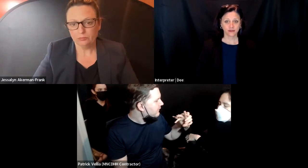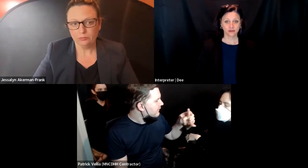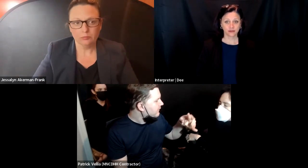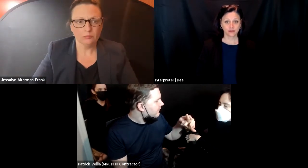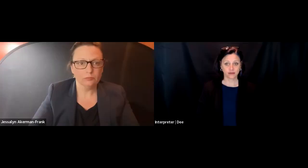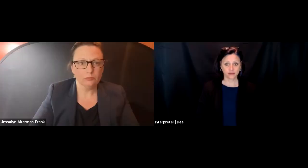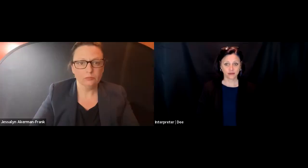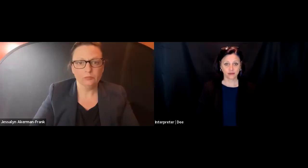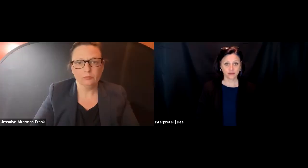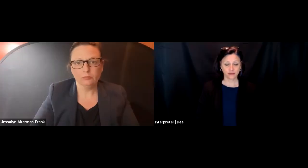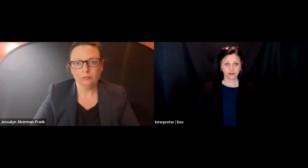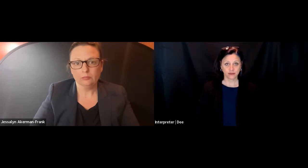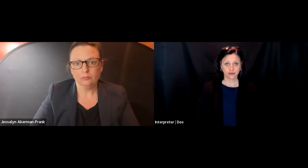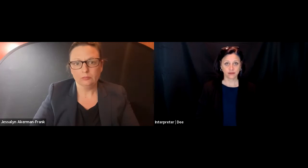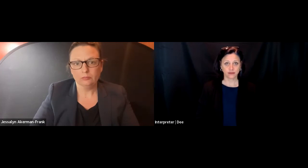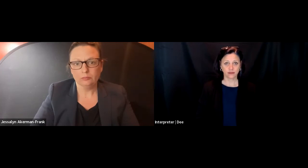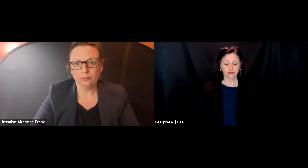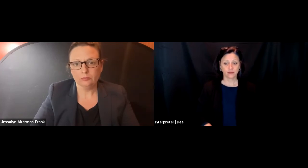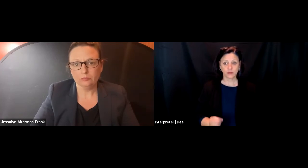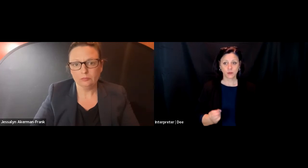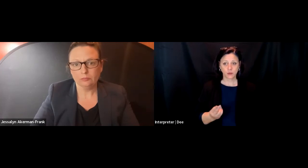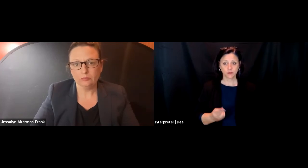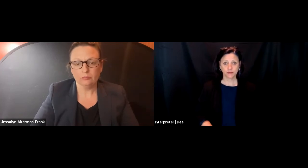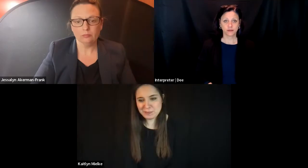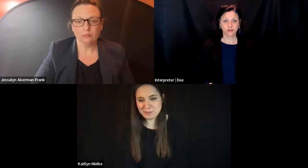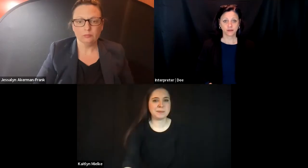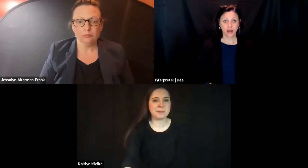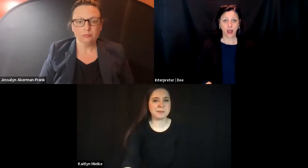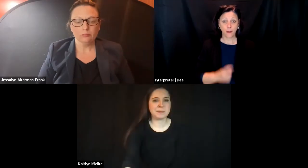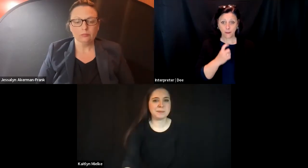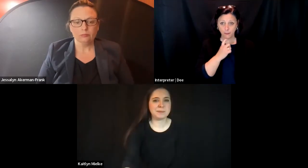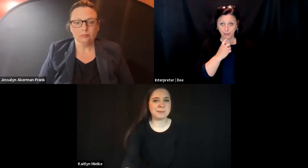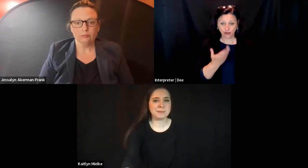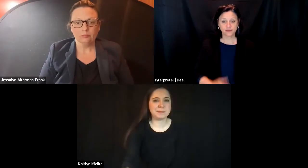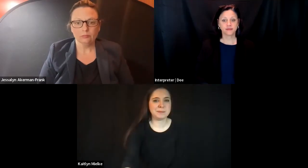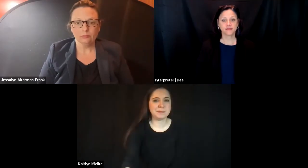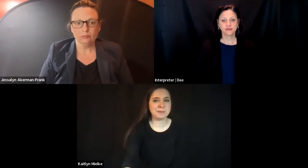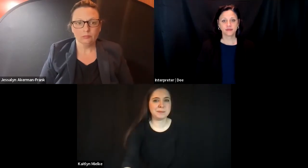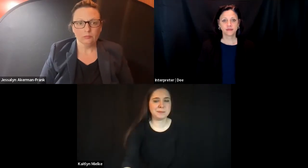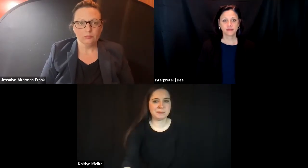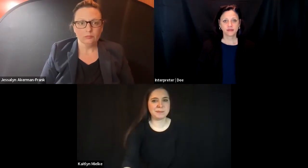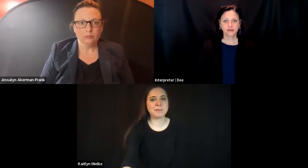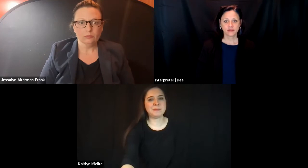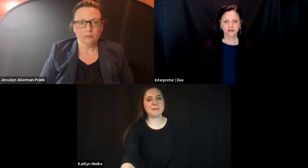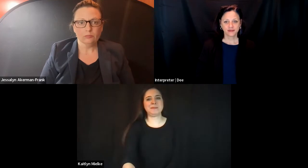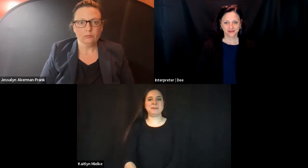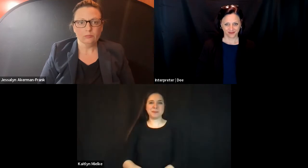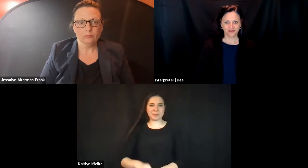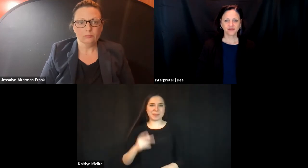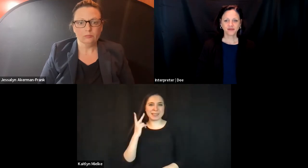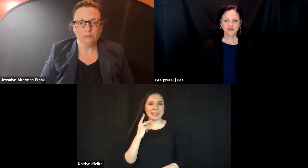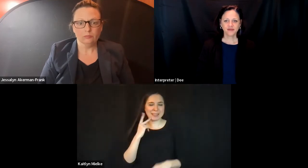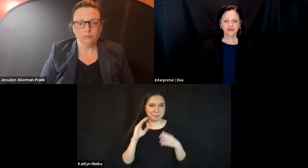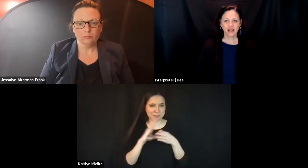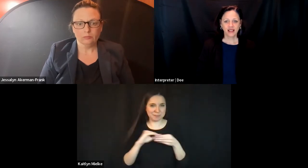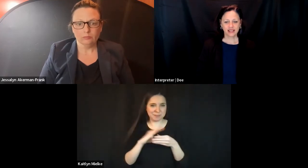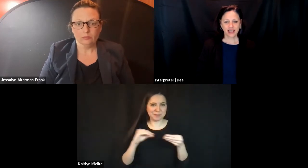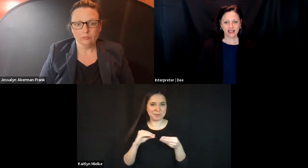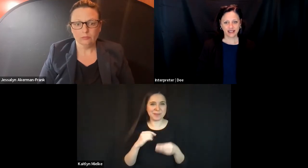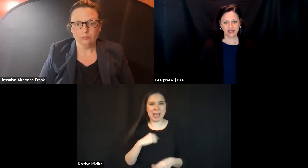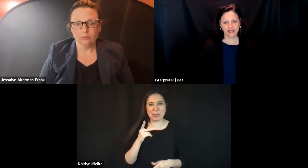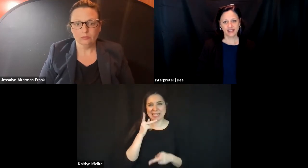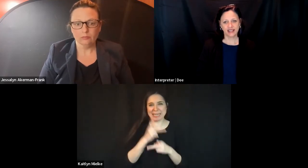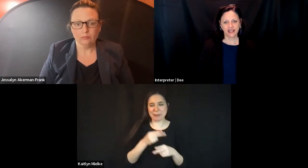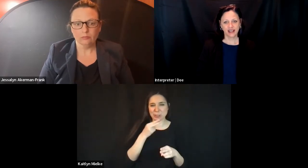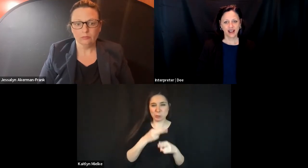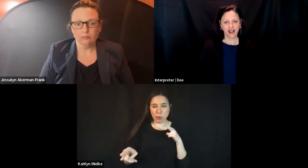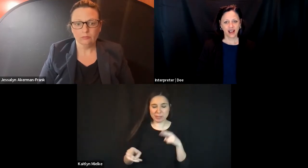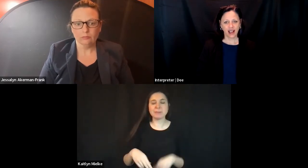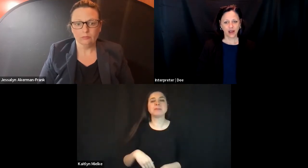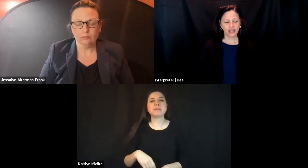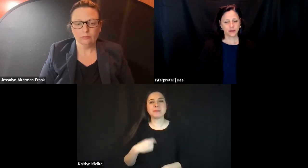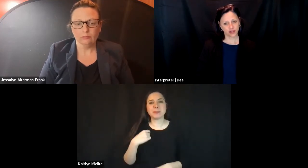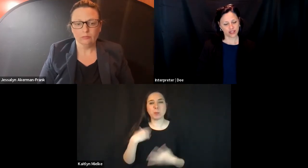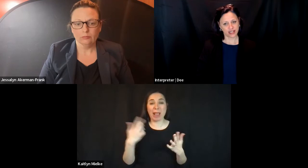Jessalyn: Now I will let you know, Patrick, we are at 7:29.